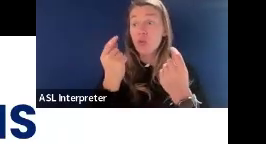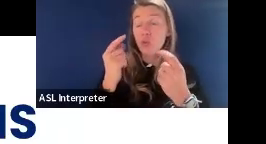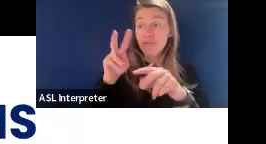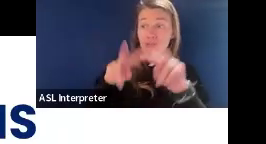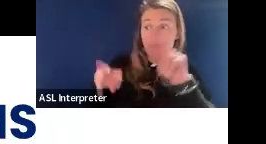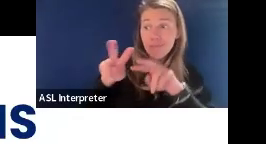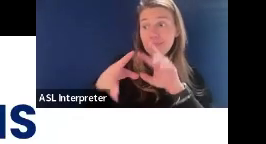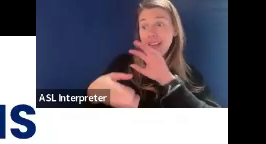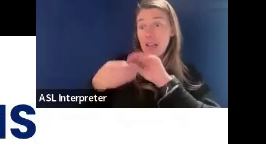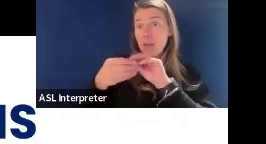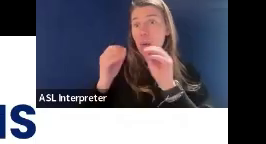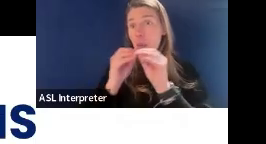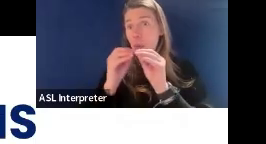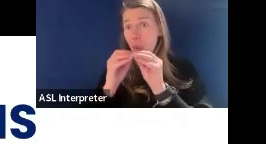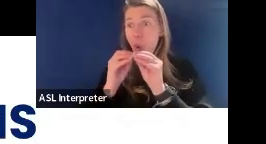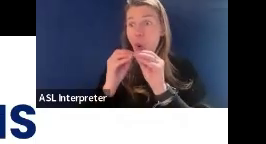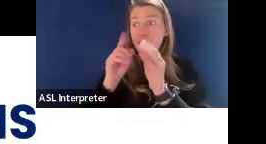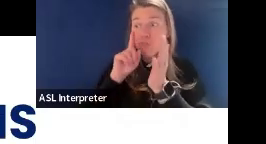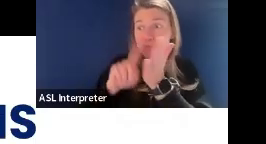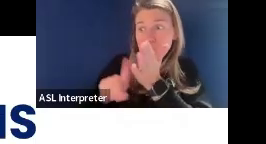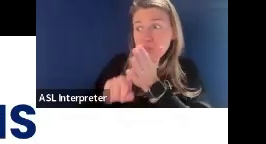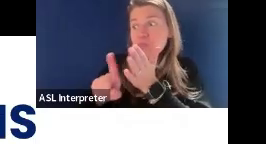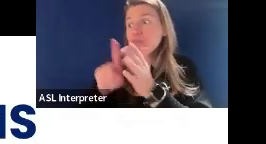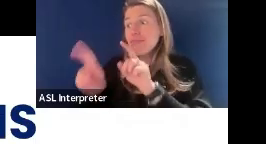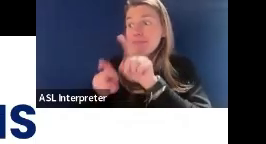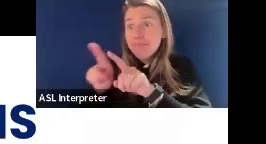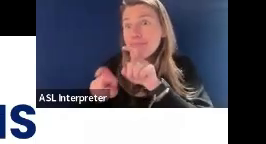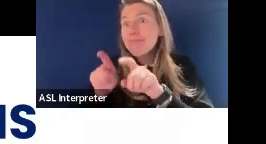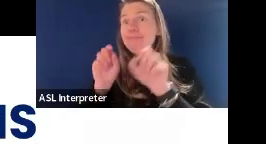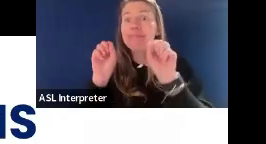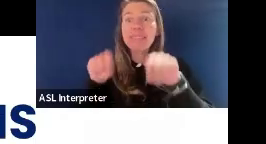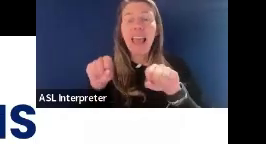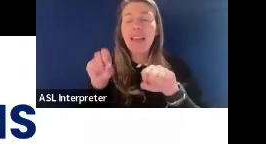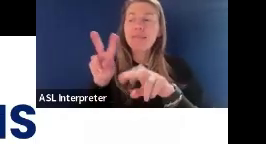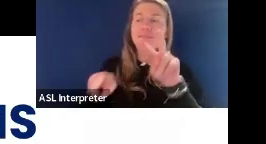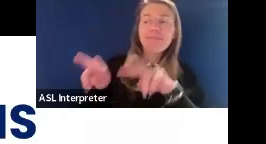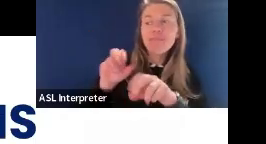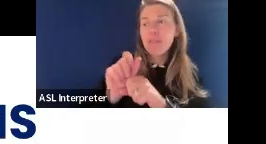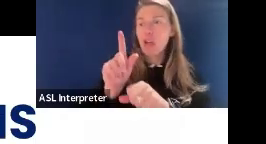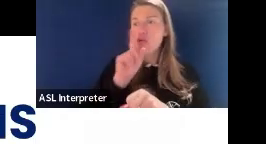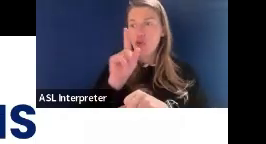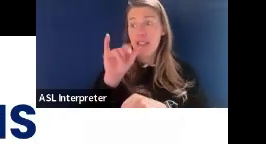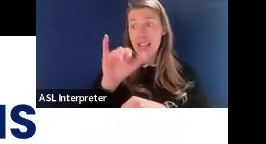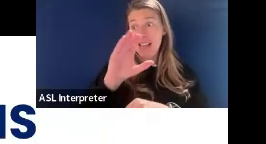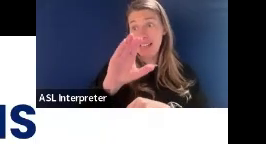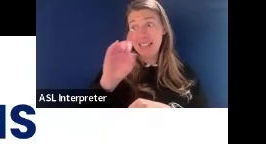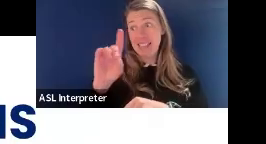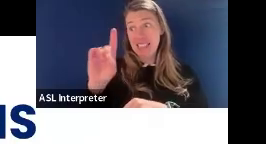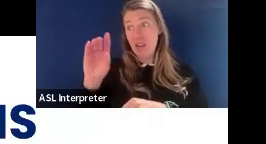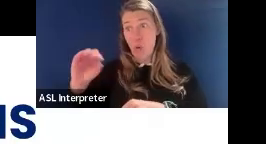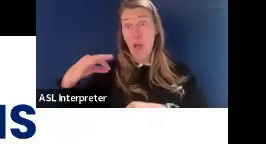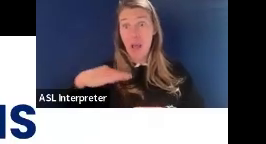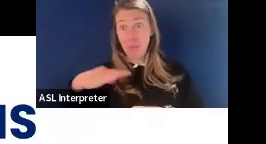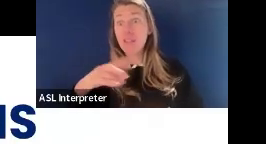conduct any additional investigation or, or oversight to determine that the CDDOS application is really needed.